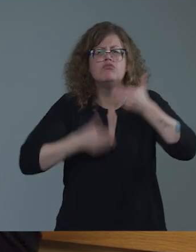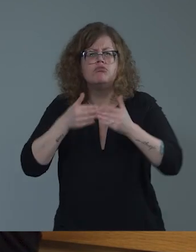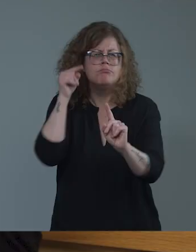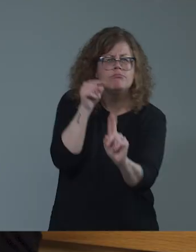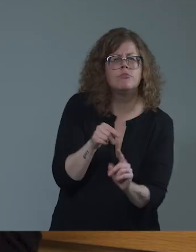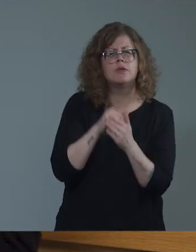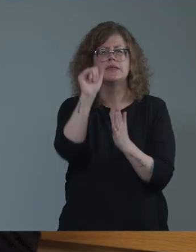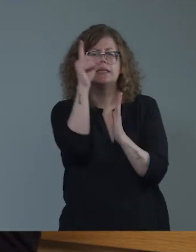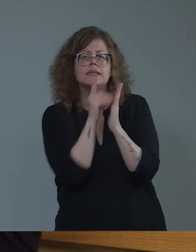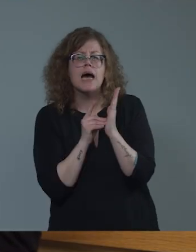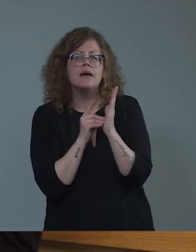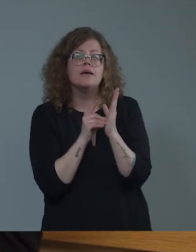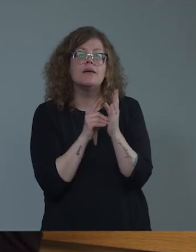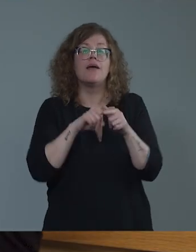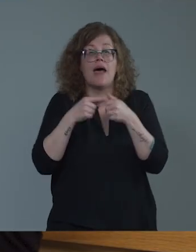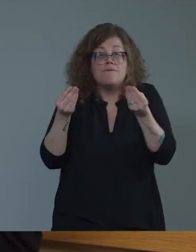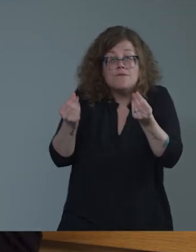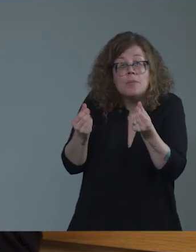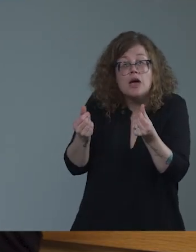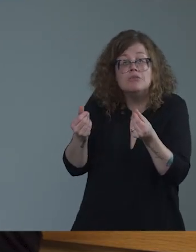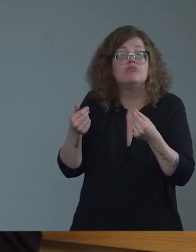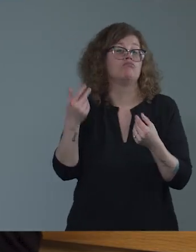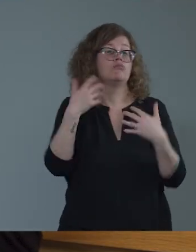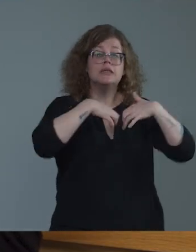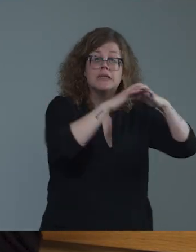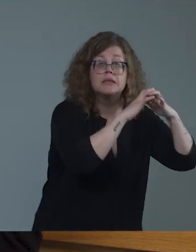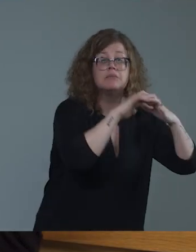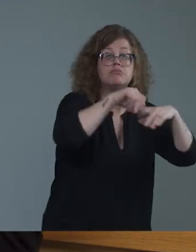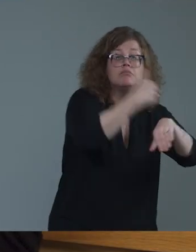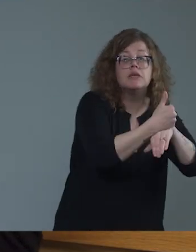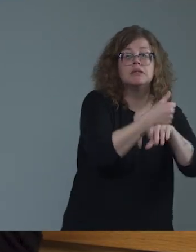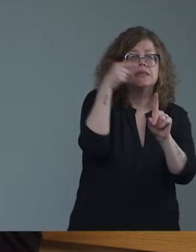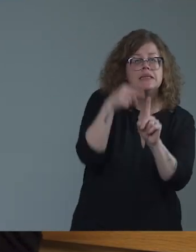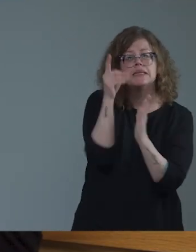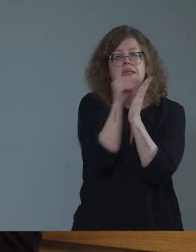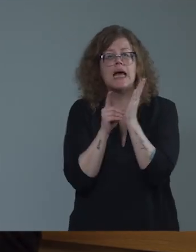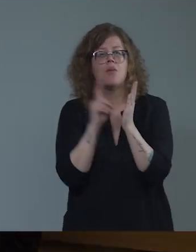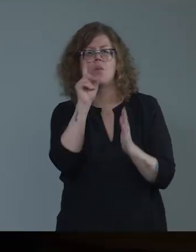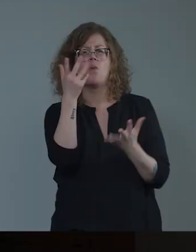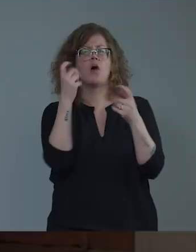more expensive but let's go. Let's do it. It's it's better for the... It's better for everything.